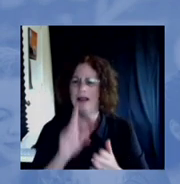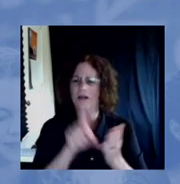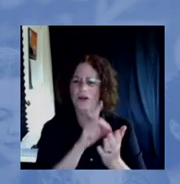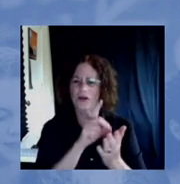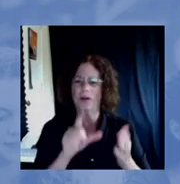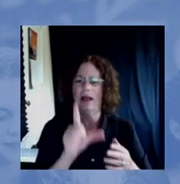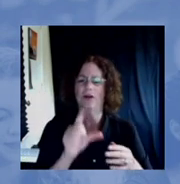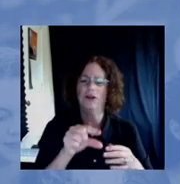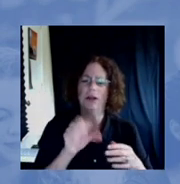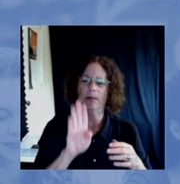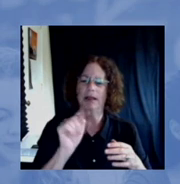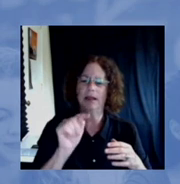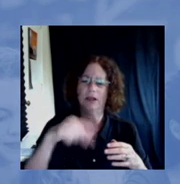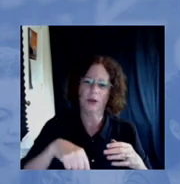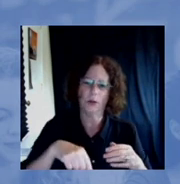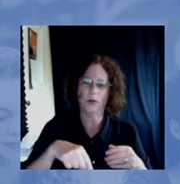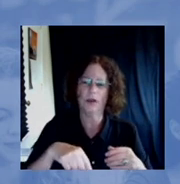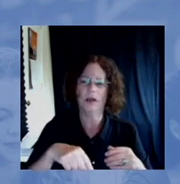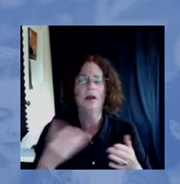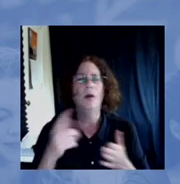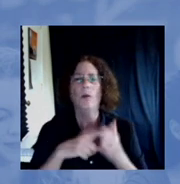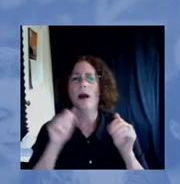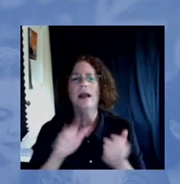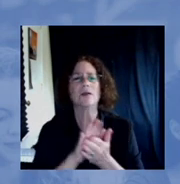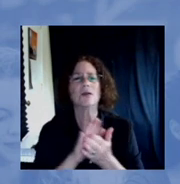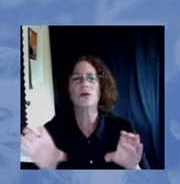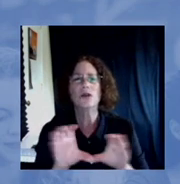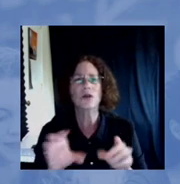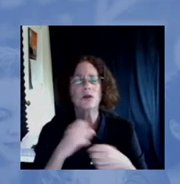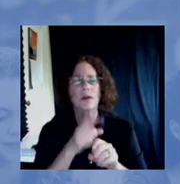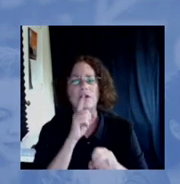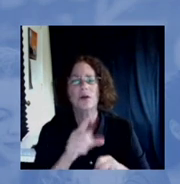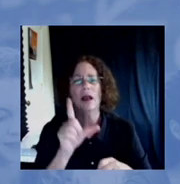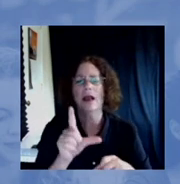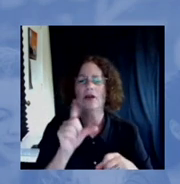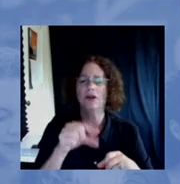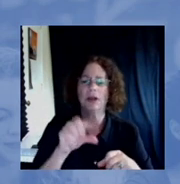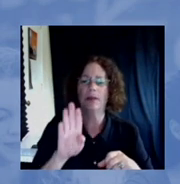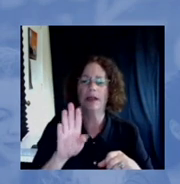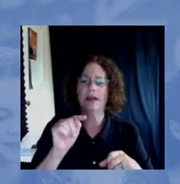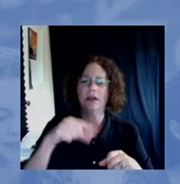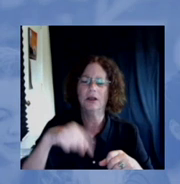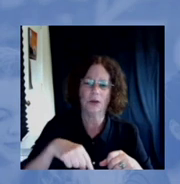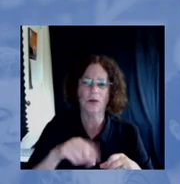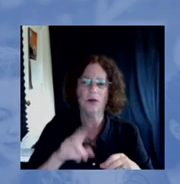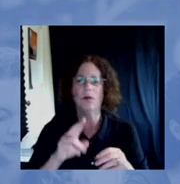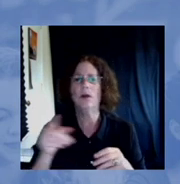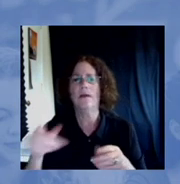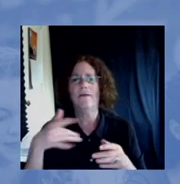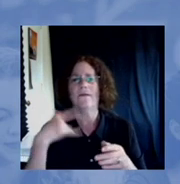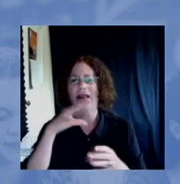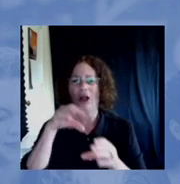WHAT CAN SCHOOLS DO TO ENSURE OUR LGBTQ YOUTH FEEL INCLUDED AND NOT JUST INCLUDED BUT WELCOME